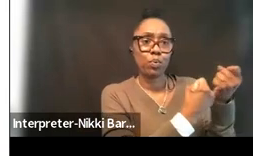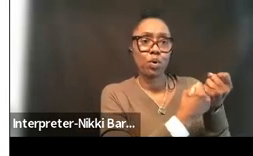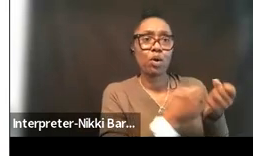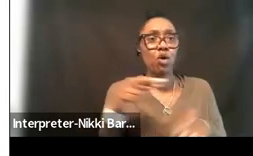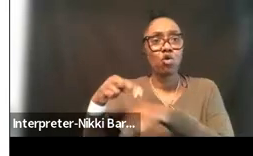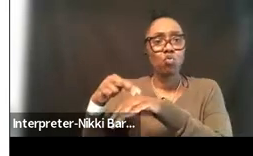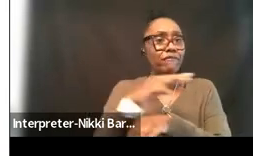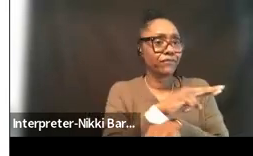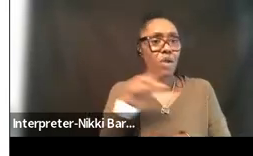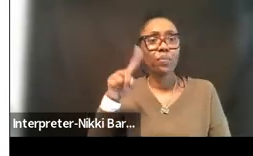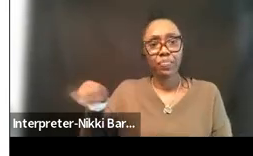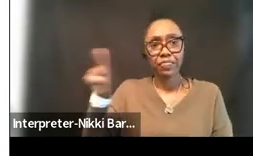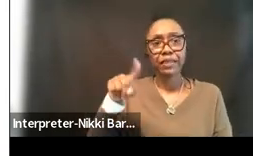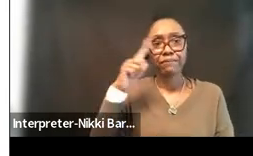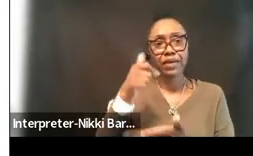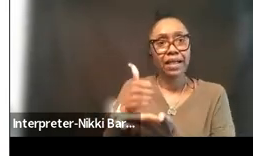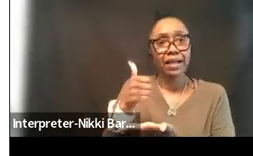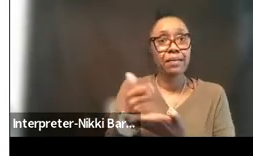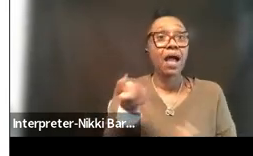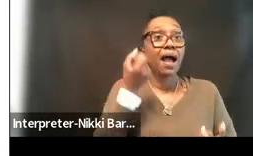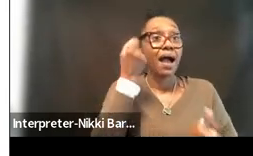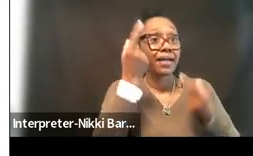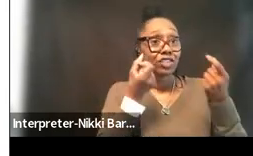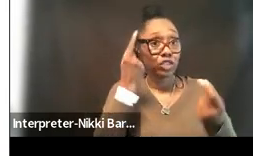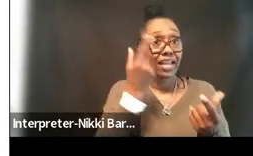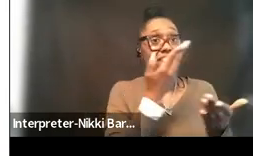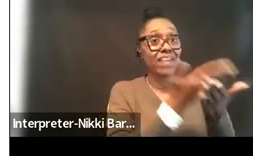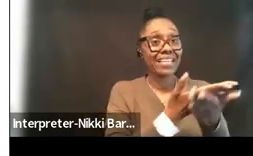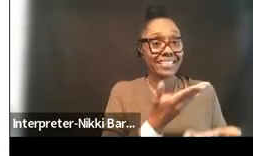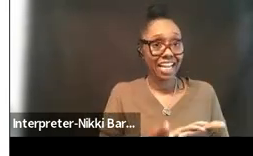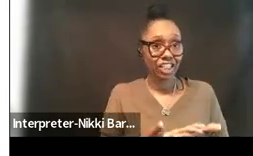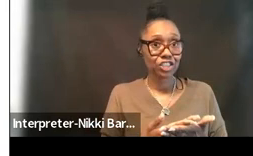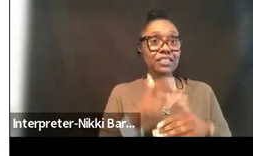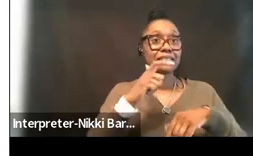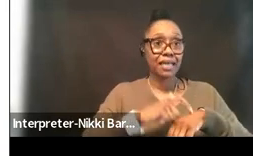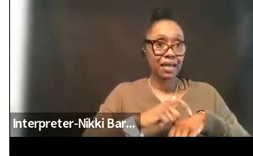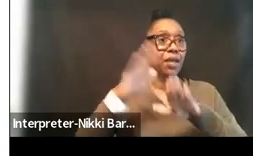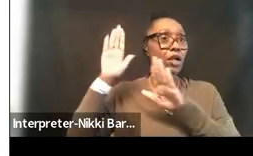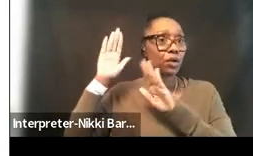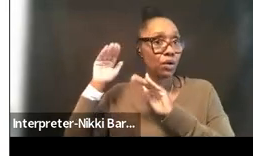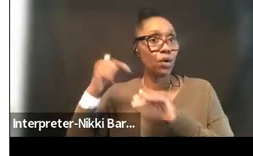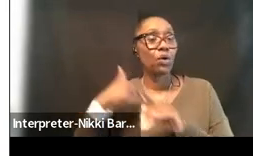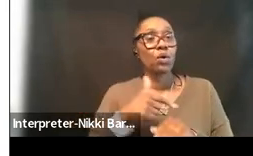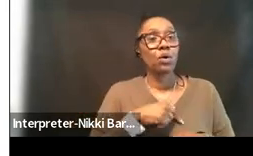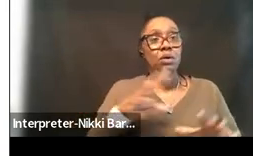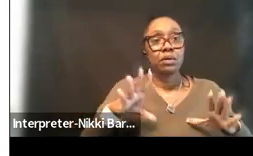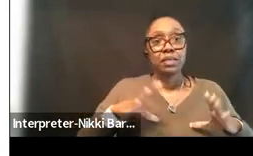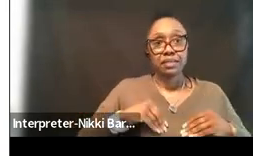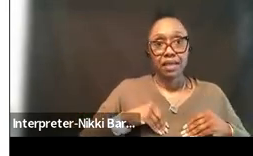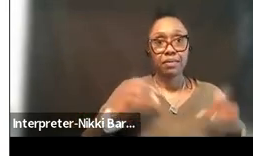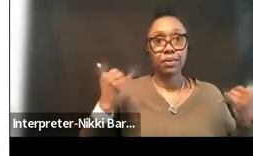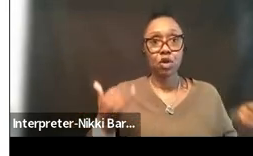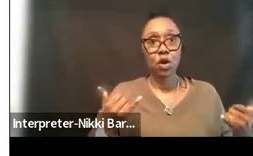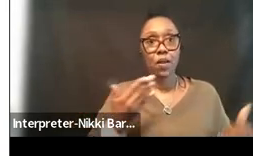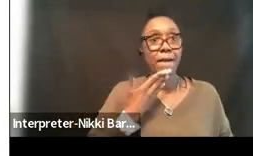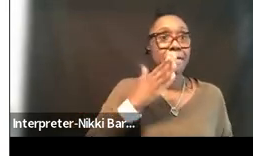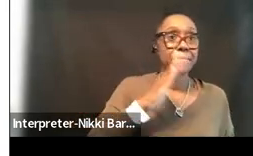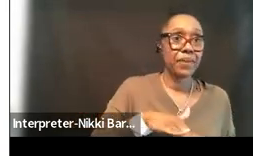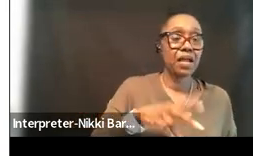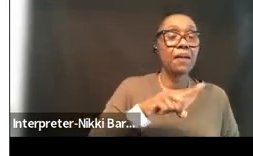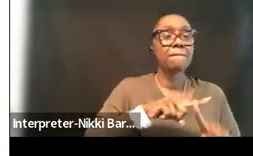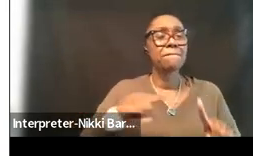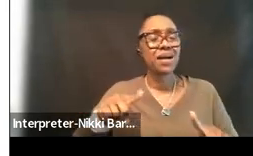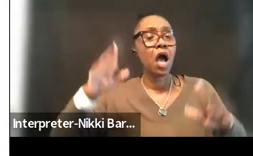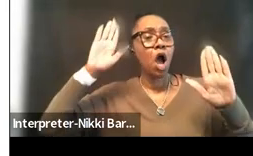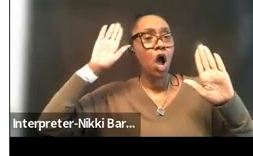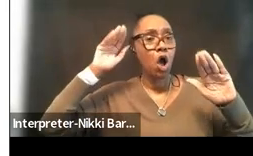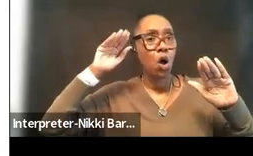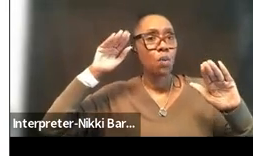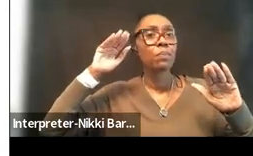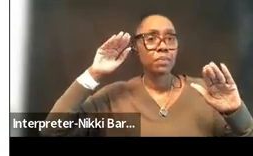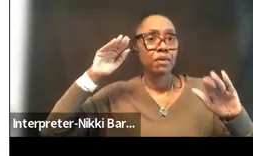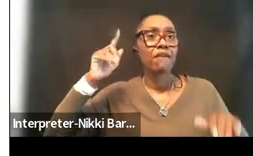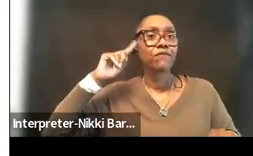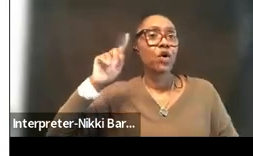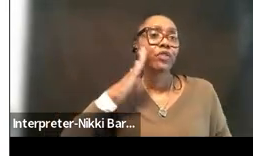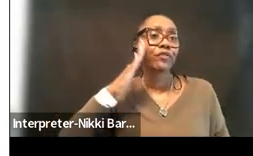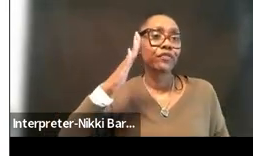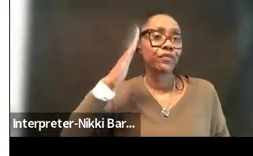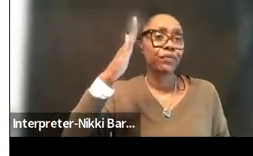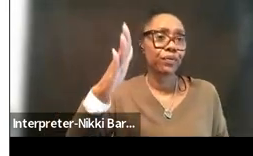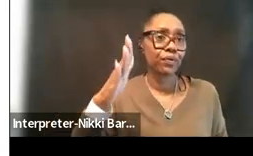Understanding, validation, time, and hope are what we're looking at. The acceptance of the present bad but hope for the future and that there's not a need to quote unquote get better.